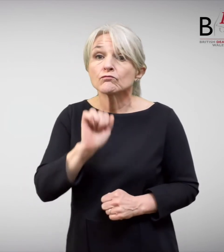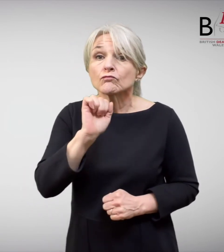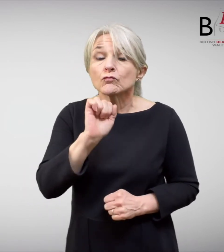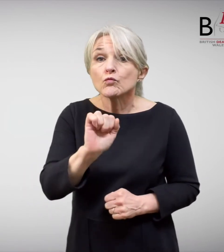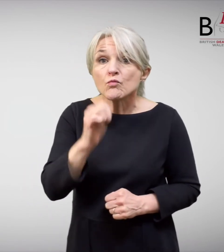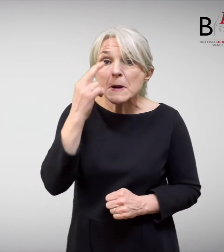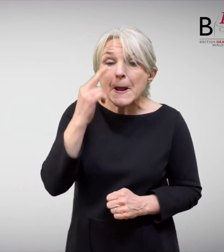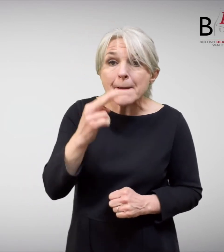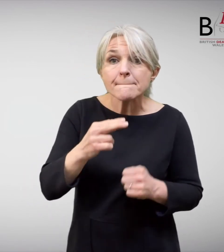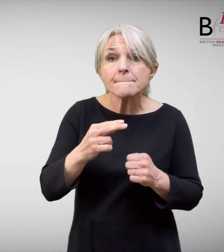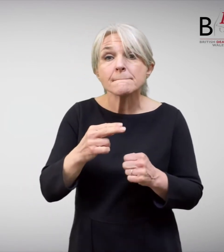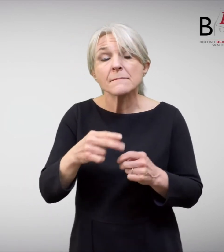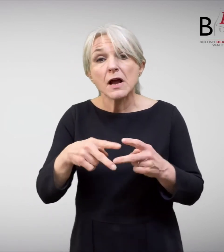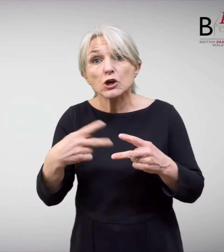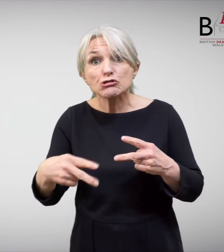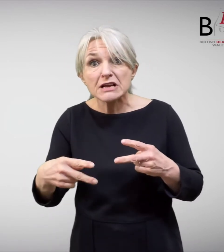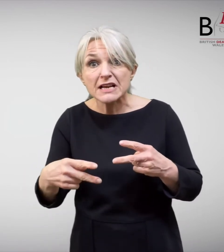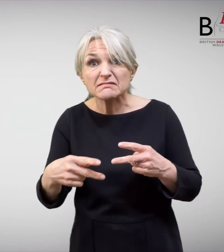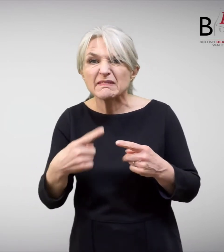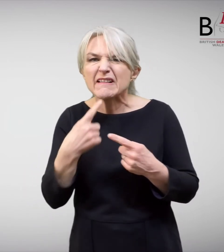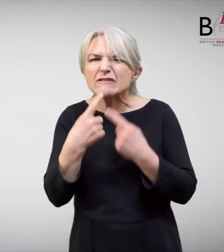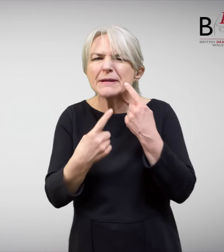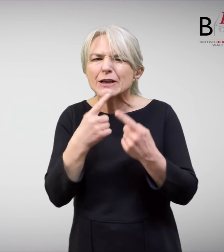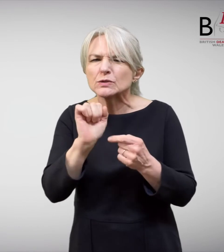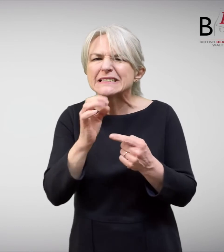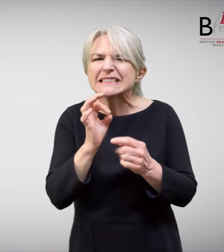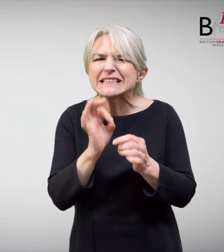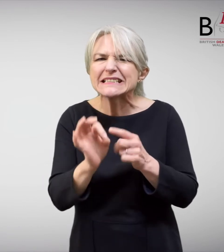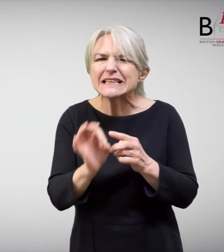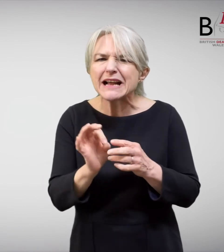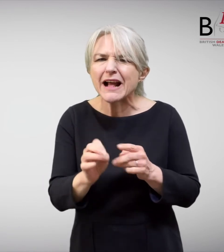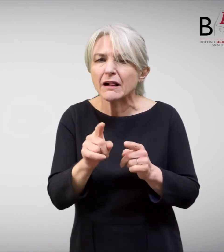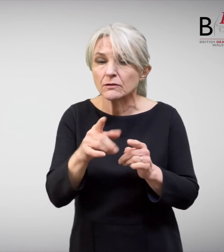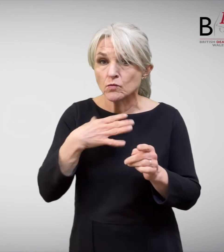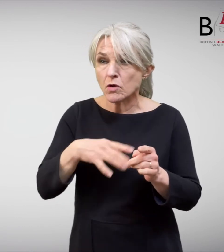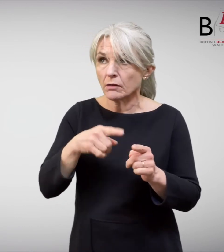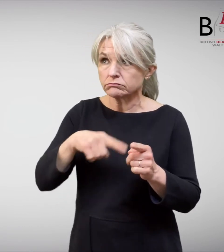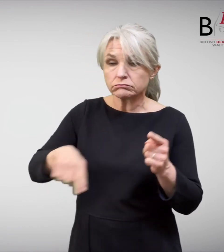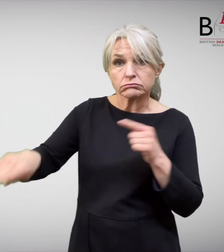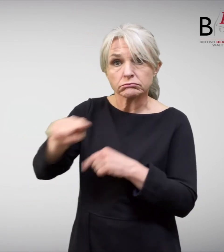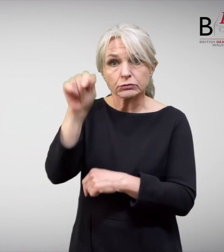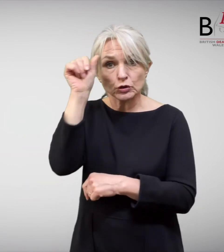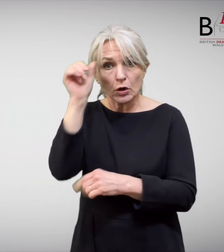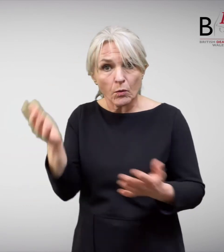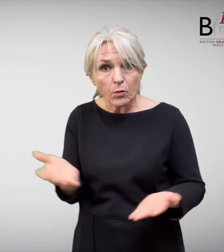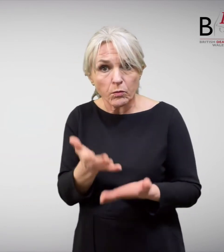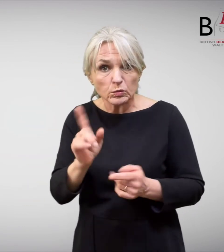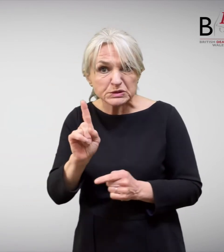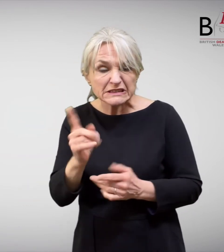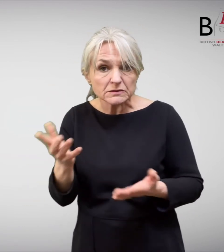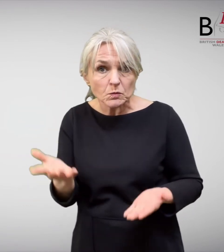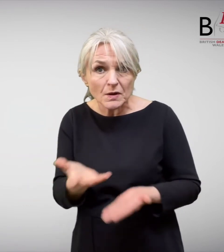Do you want your name and address to appear publicly on the register?